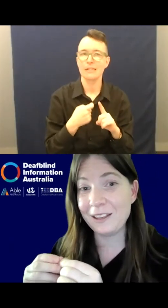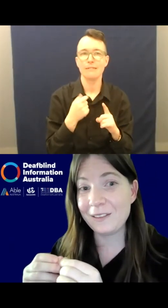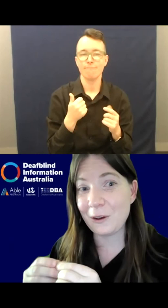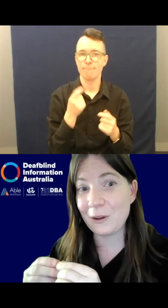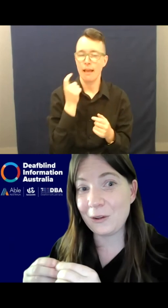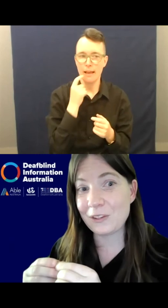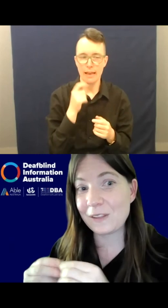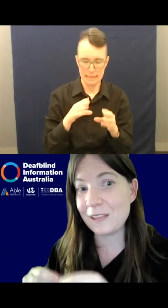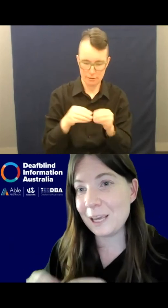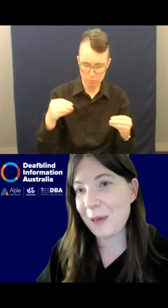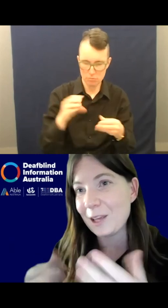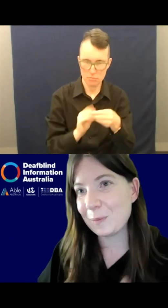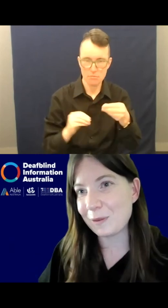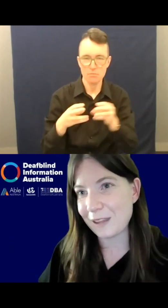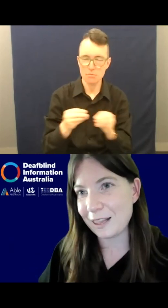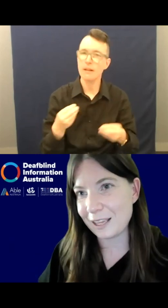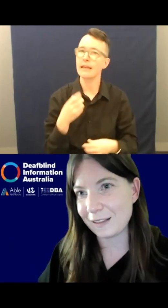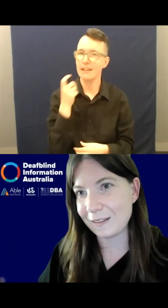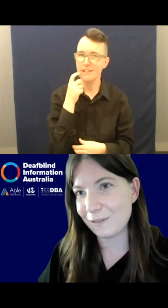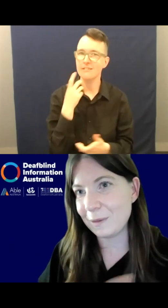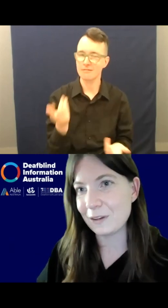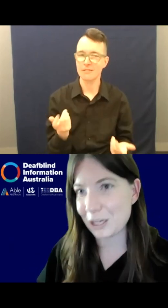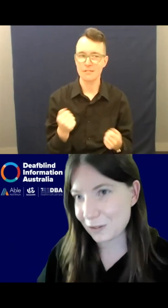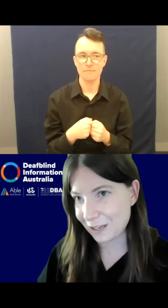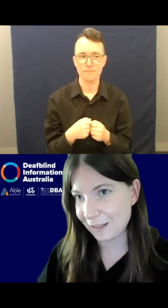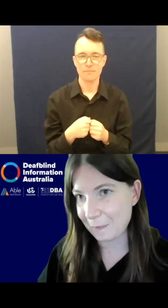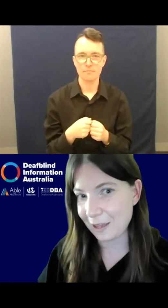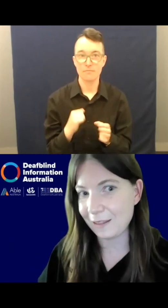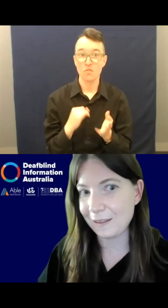So just thinking about how you present things, if someone is not interested in something, consider